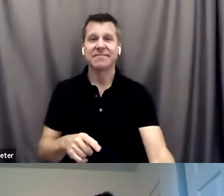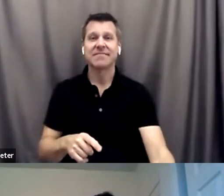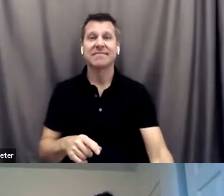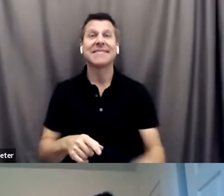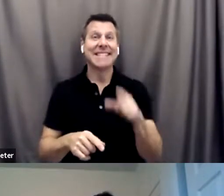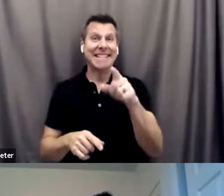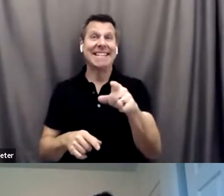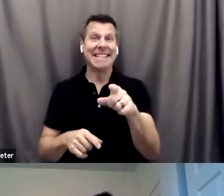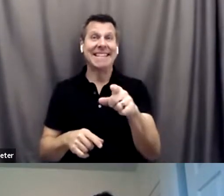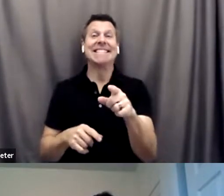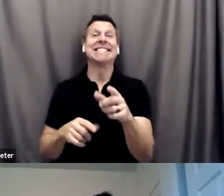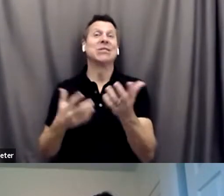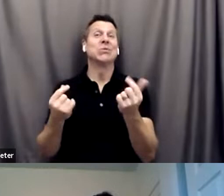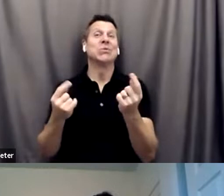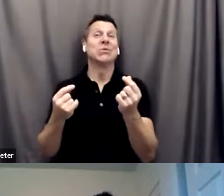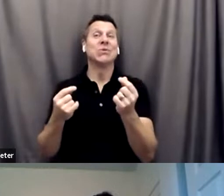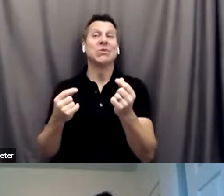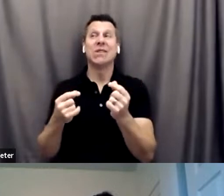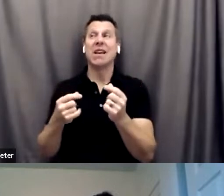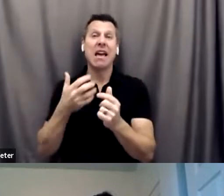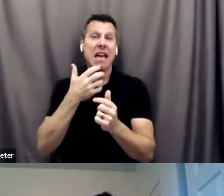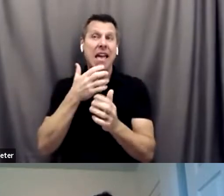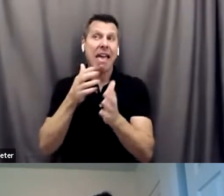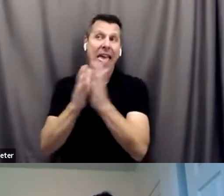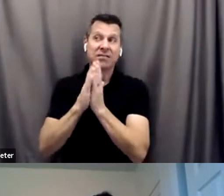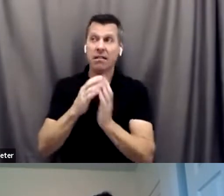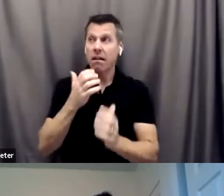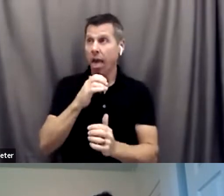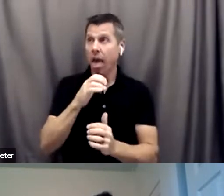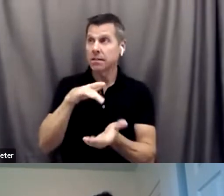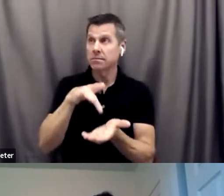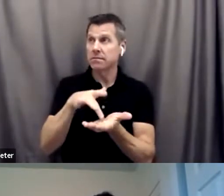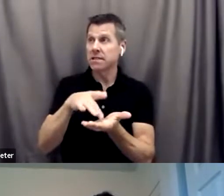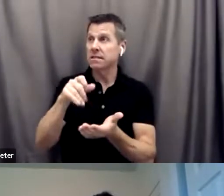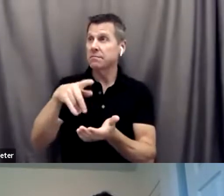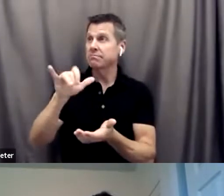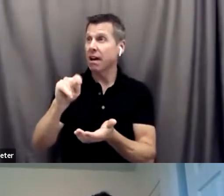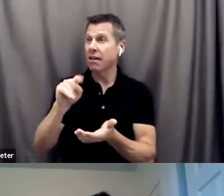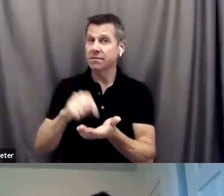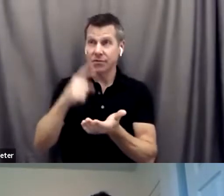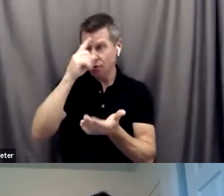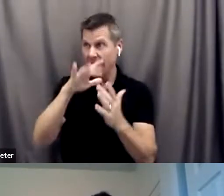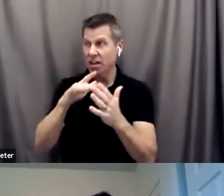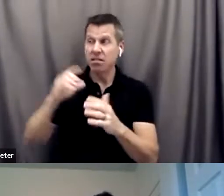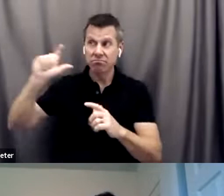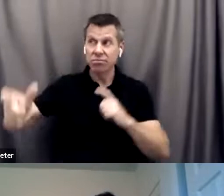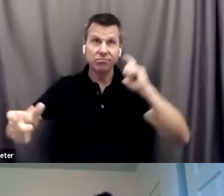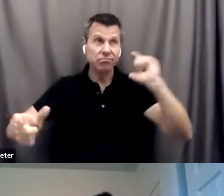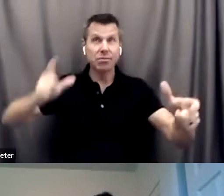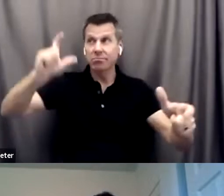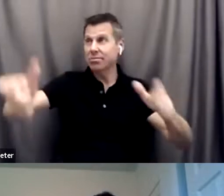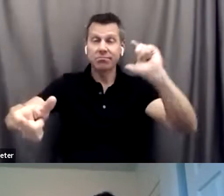goal for hospice for internet so that we can provide to our students because we know the challenges that we're having. It was a really